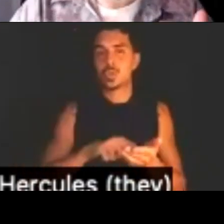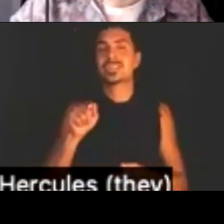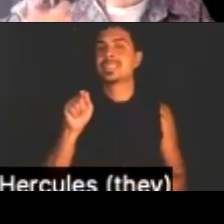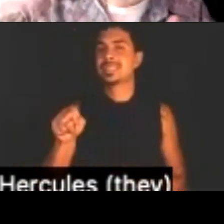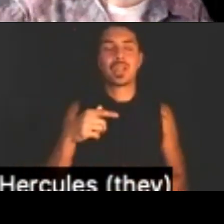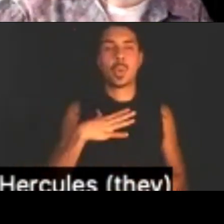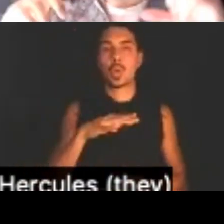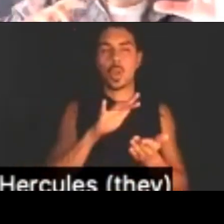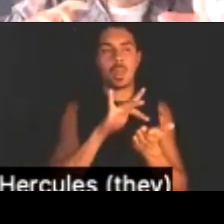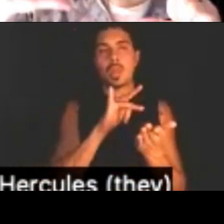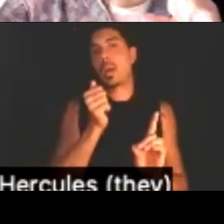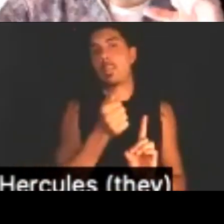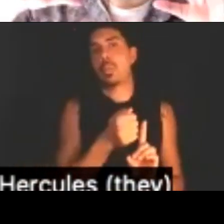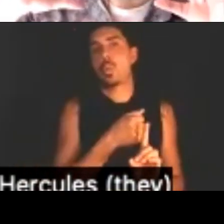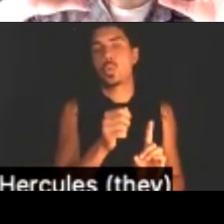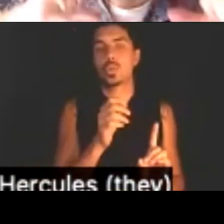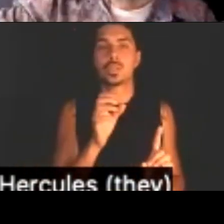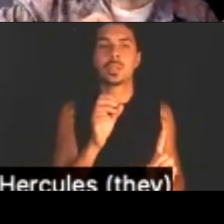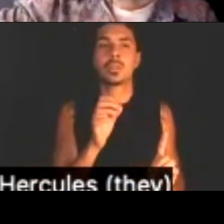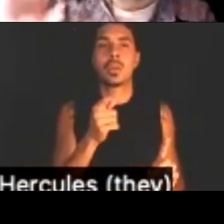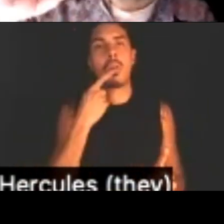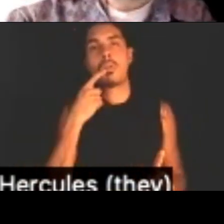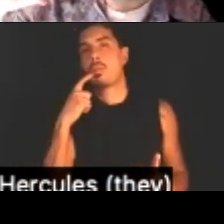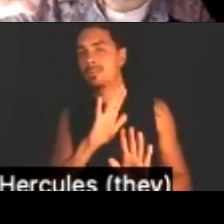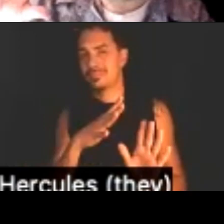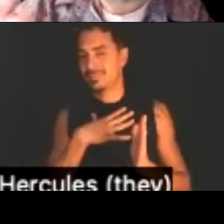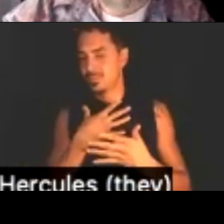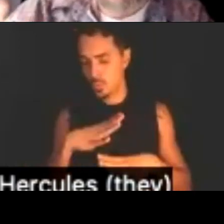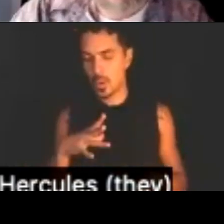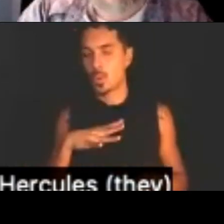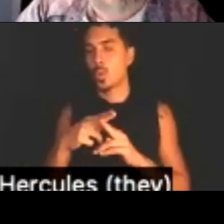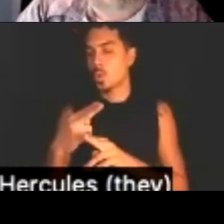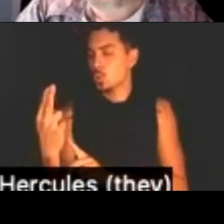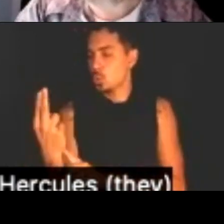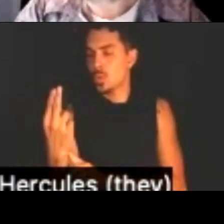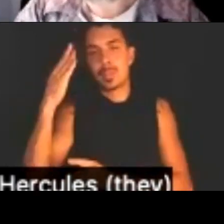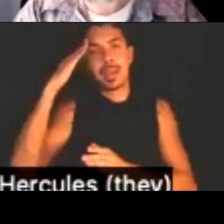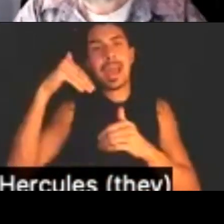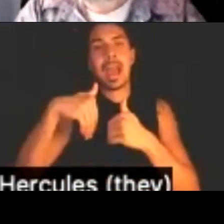But when we look at the rate of the general population versus the trans population,